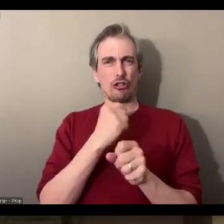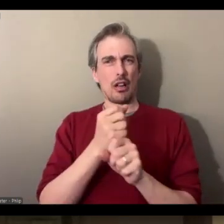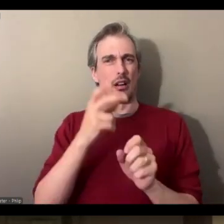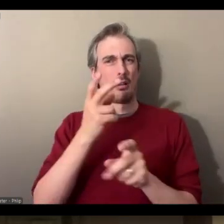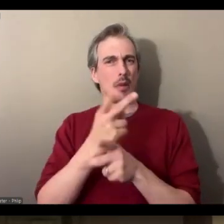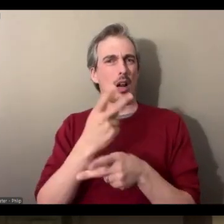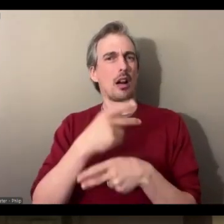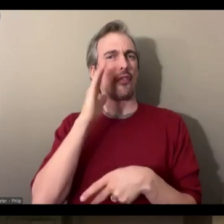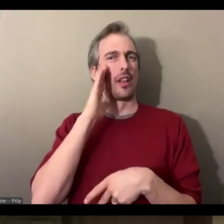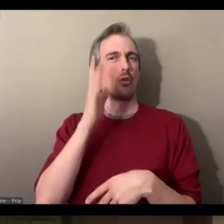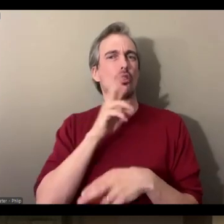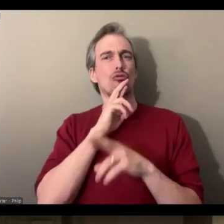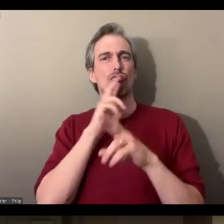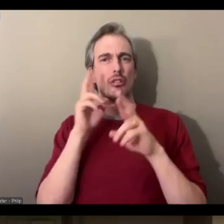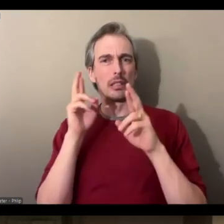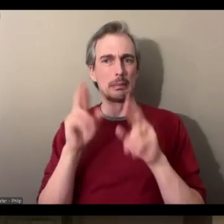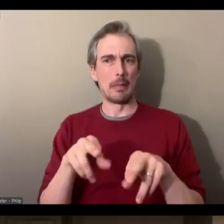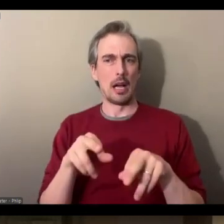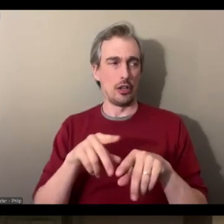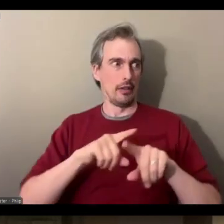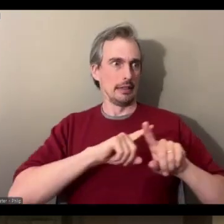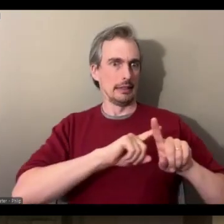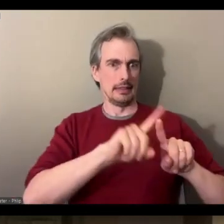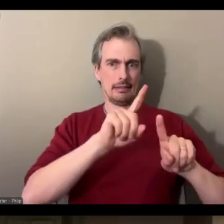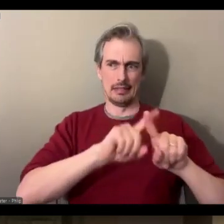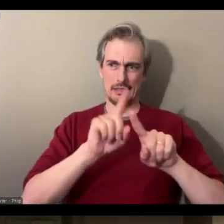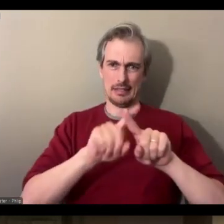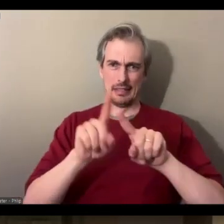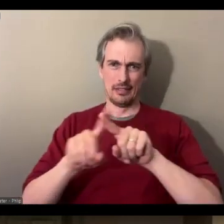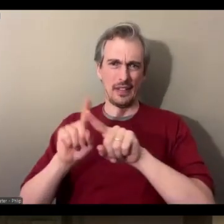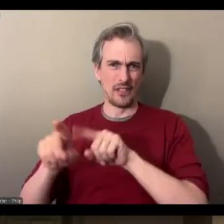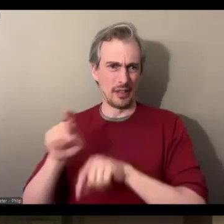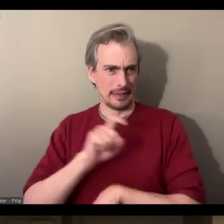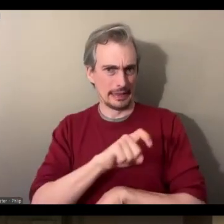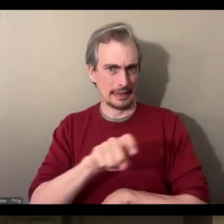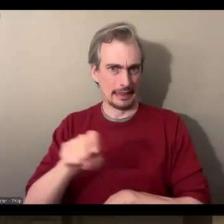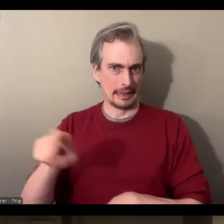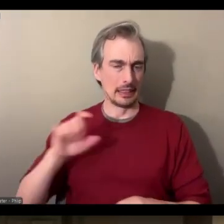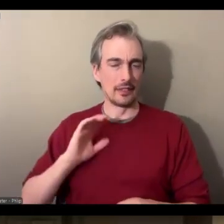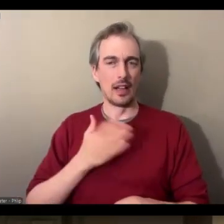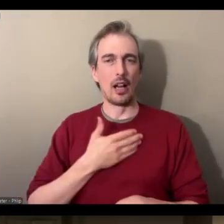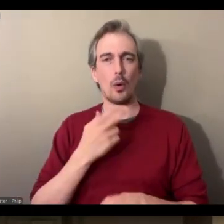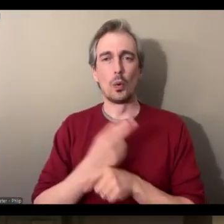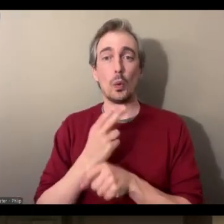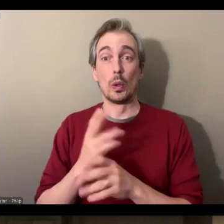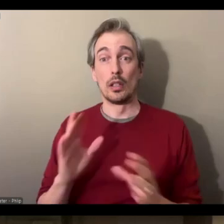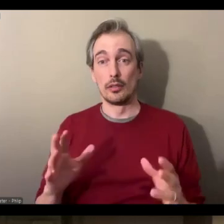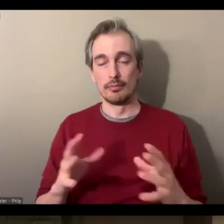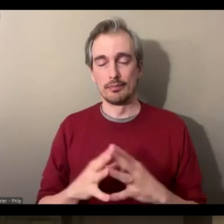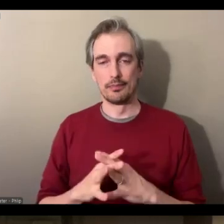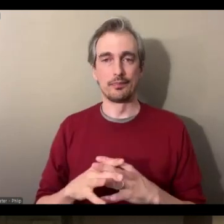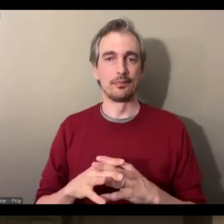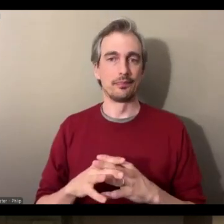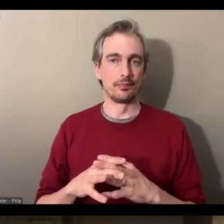of different user needs? And the first thing that we had to do was consider what they